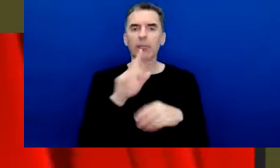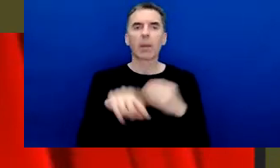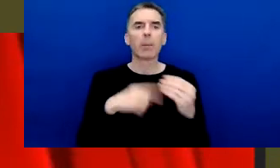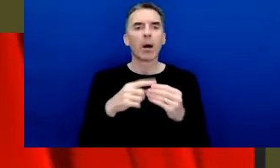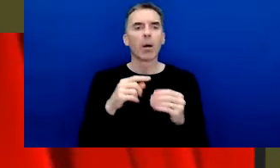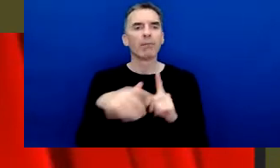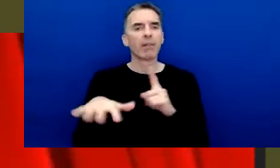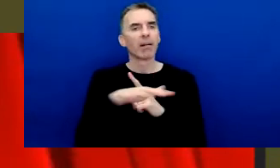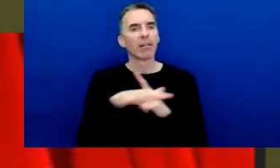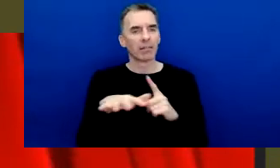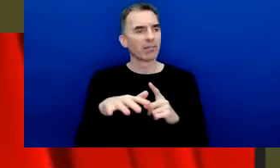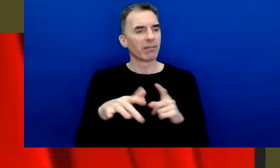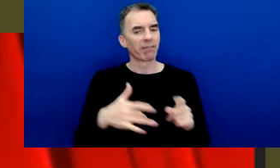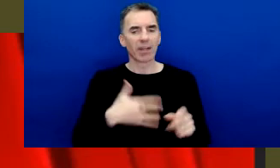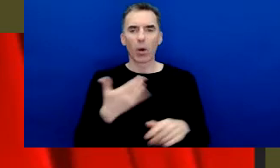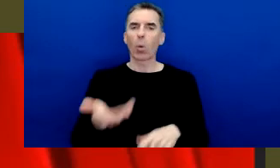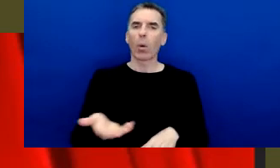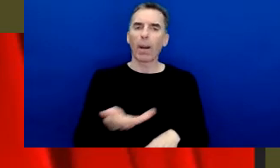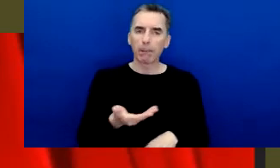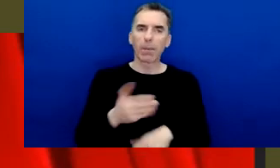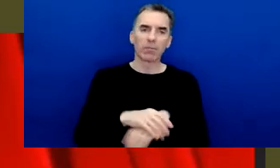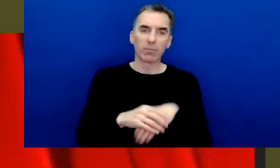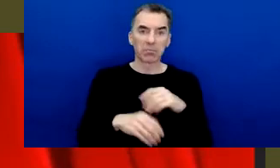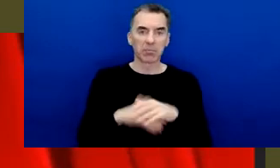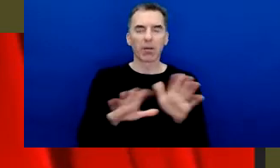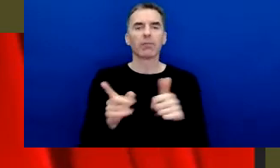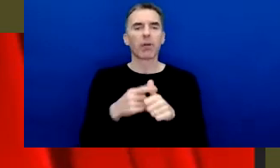But before we go there, I want to challenge you and we're going to put the challenge up at the end